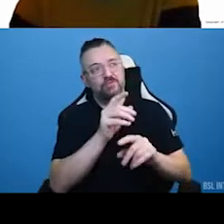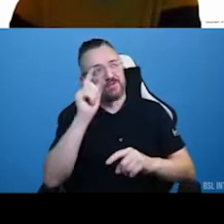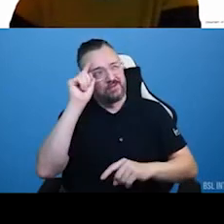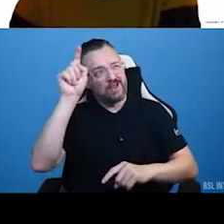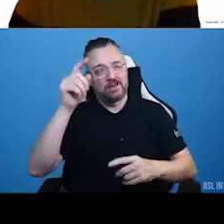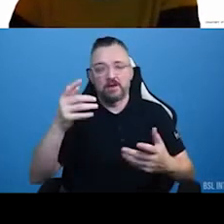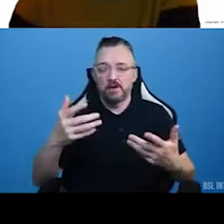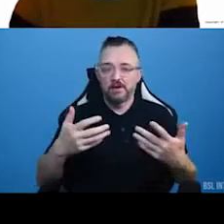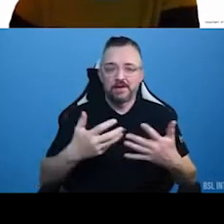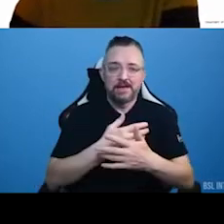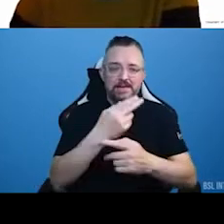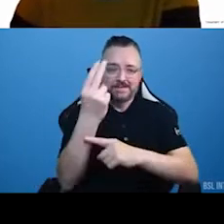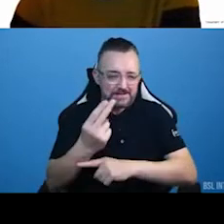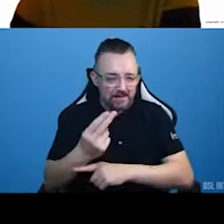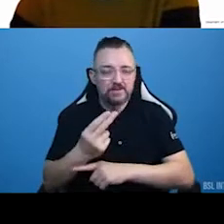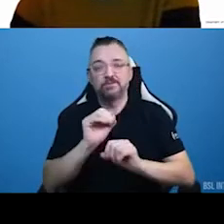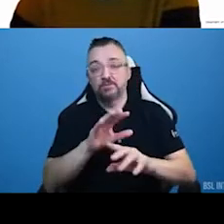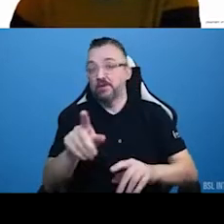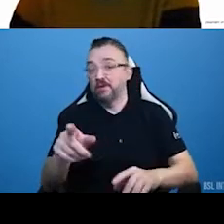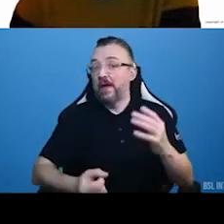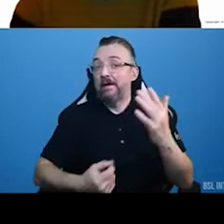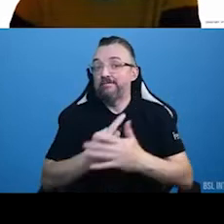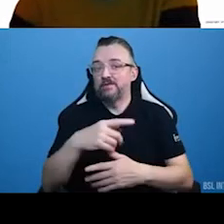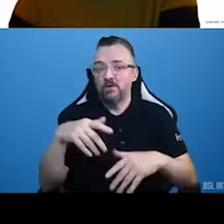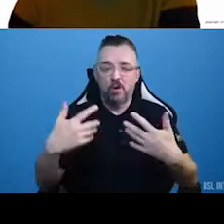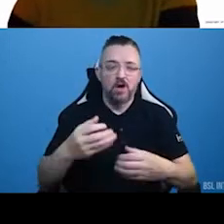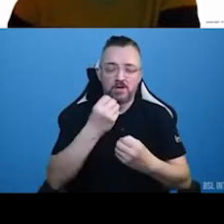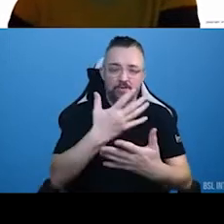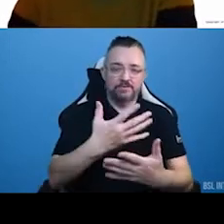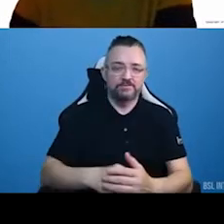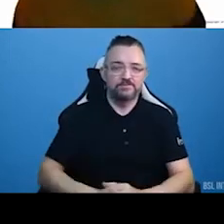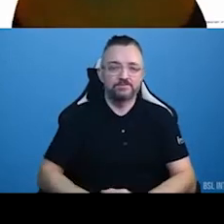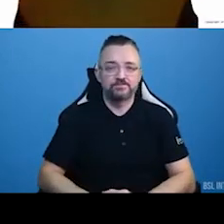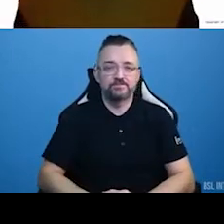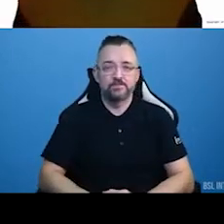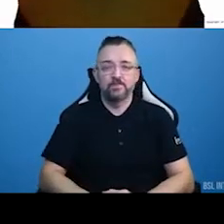and it was a brilliant event that took place. And then this is Colin Li,